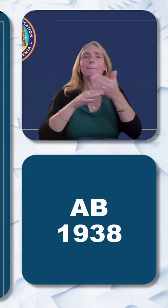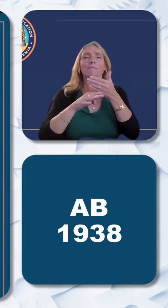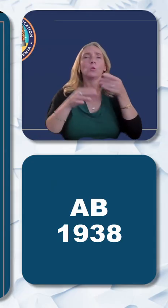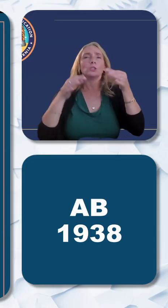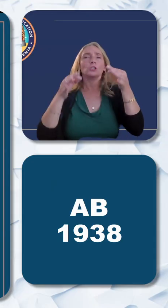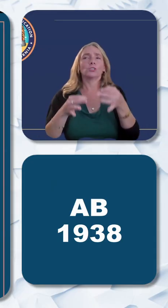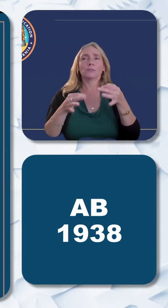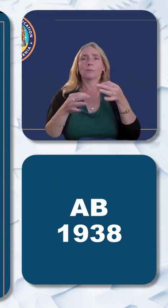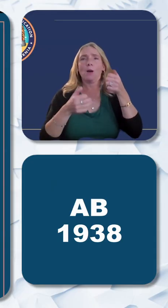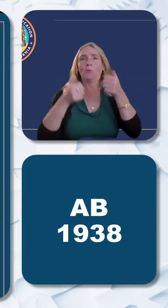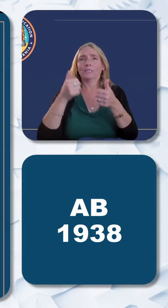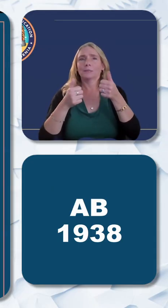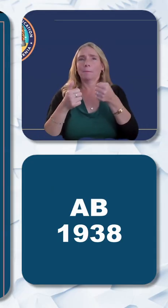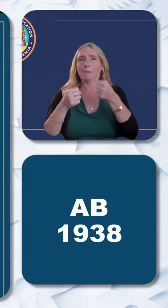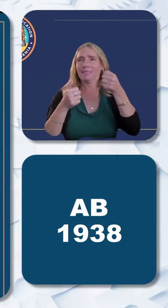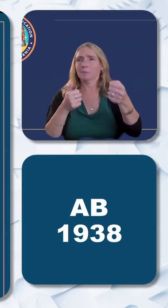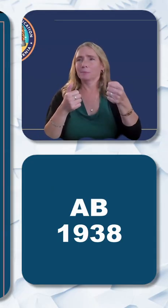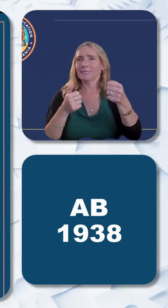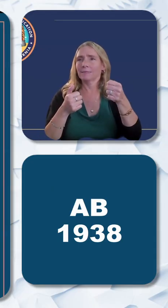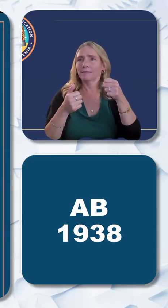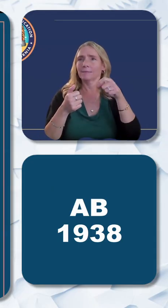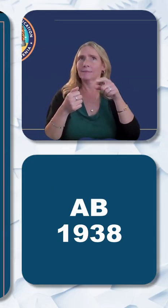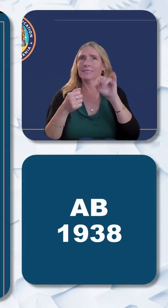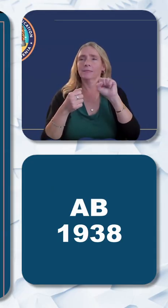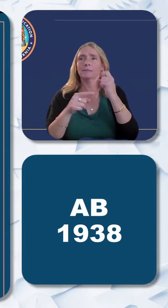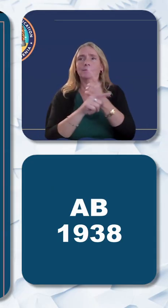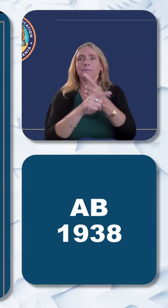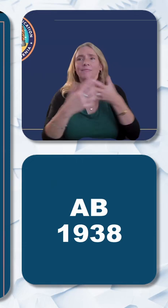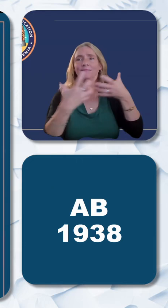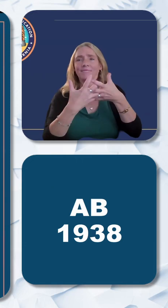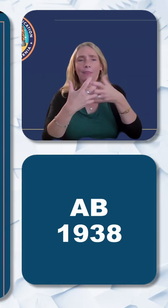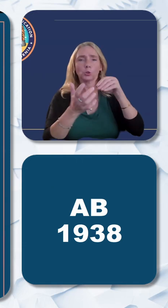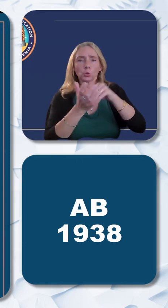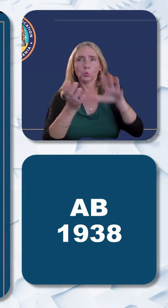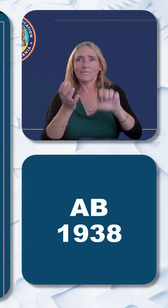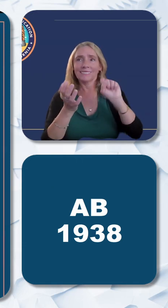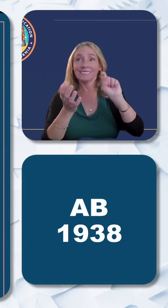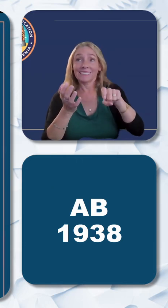All of those key aspects should be considered before you make that determination of placement.